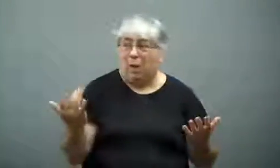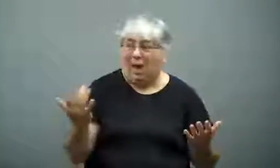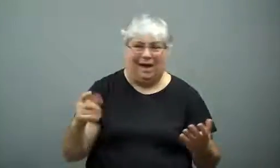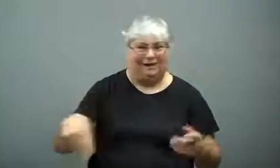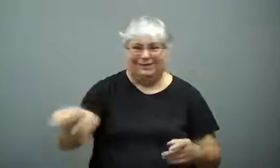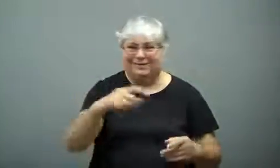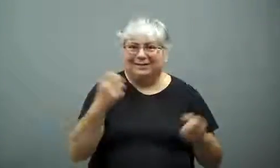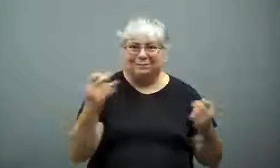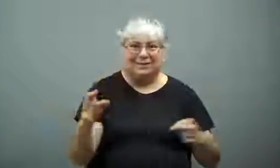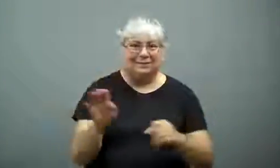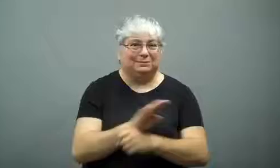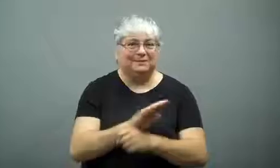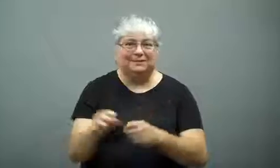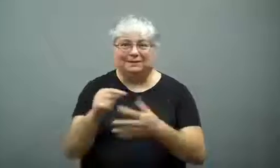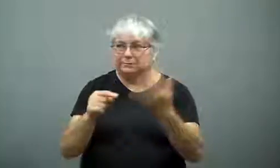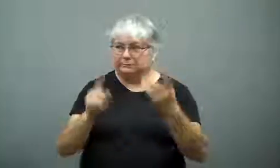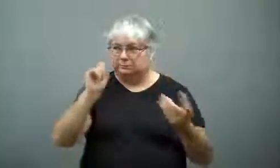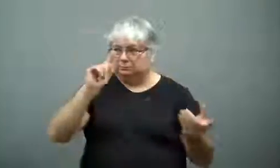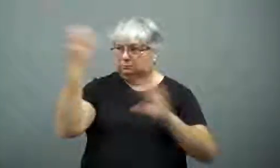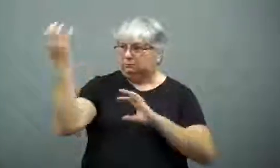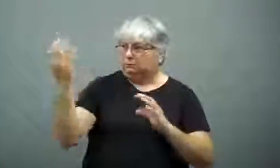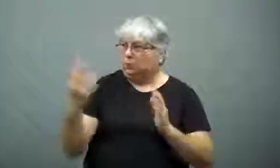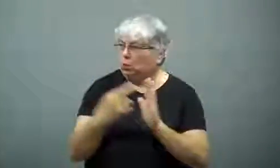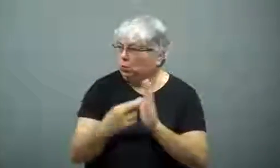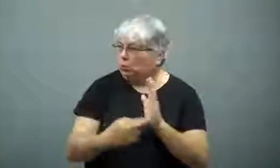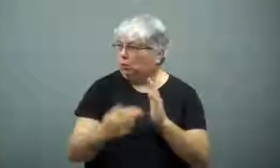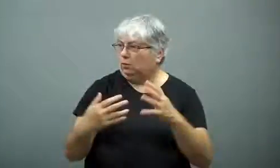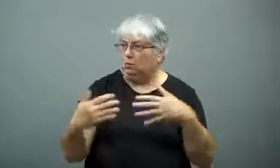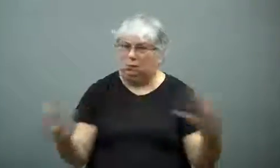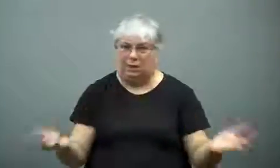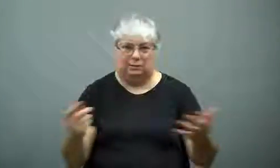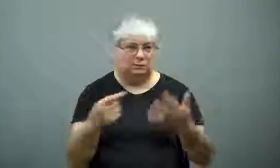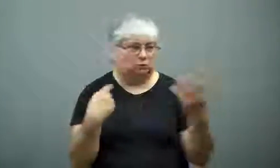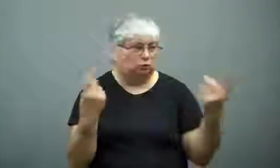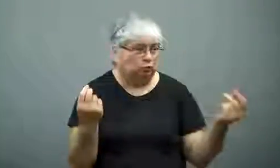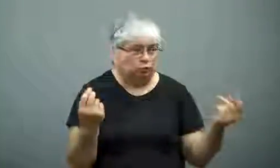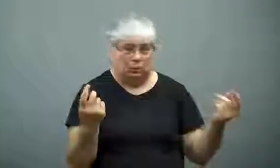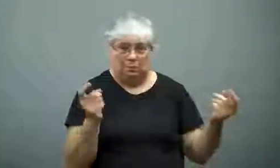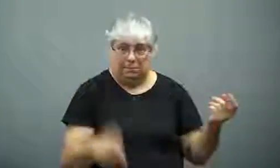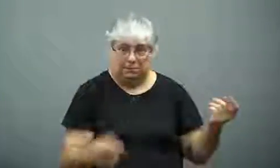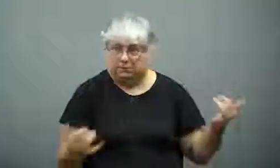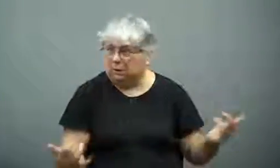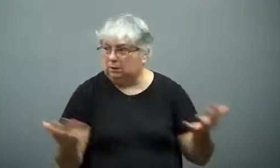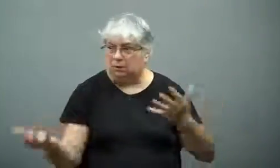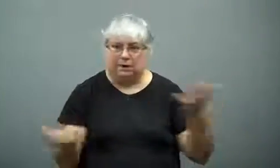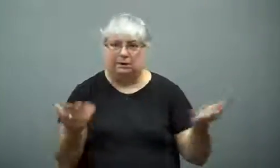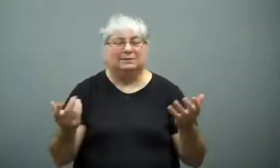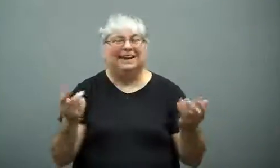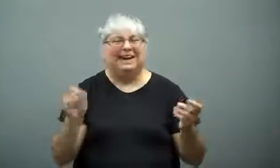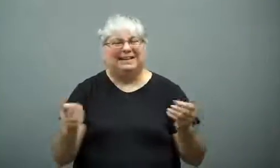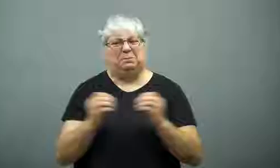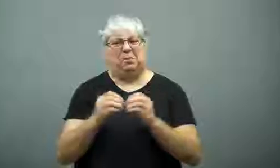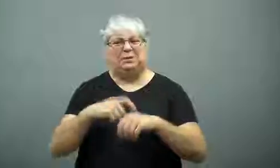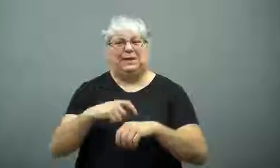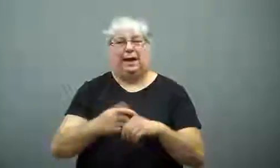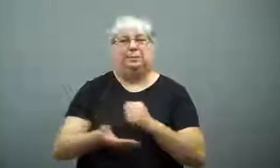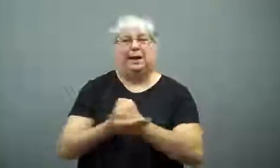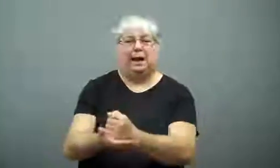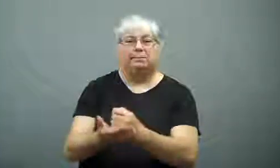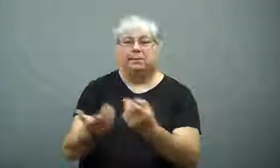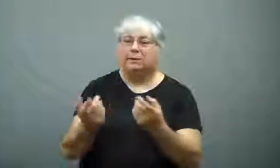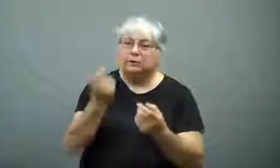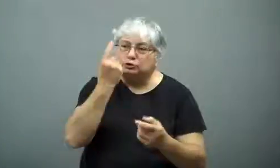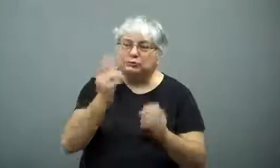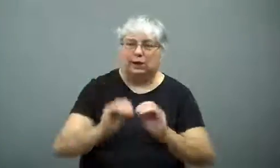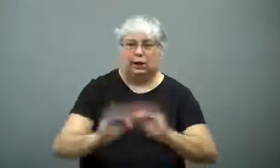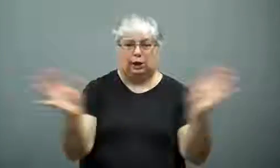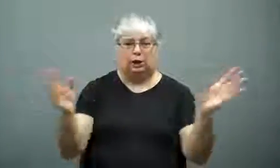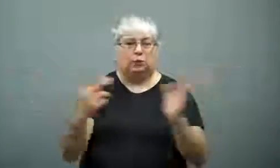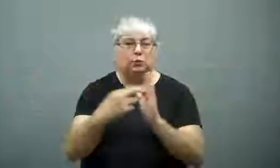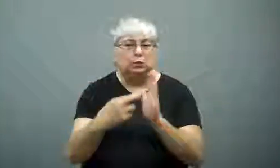Many businesses are confused by the rules and when the deadlines are.